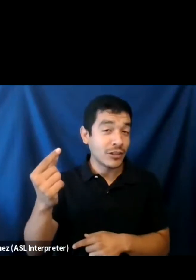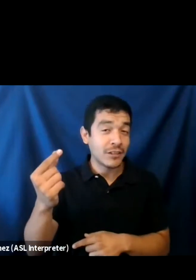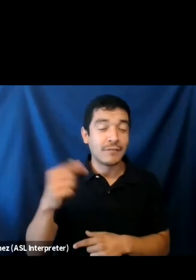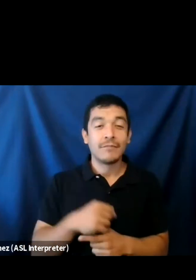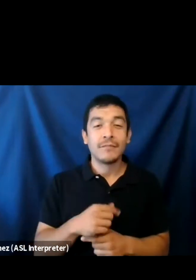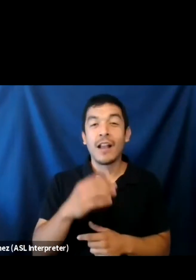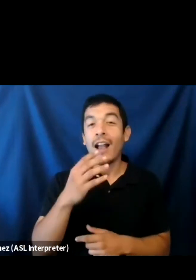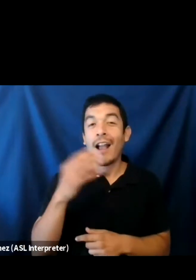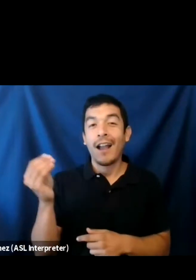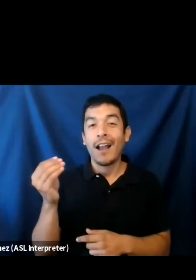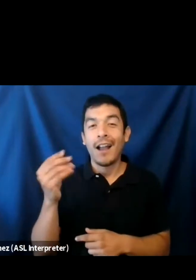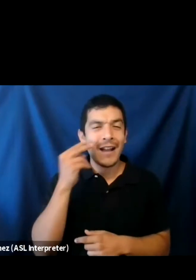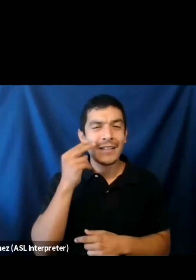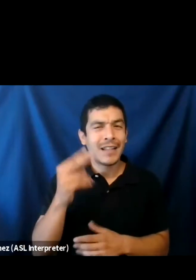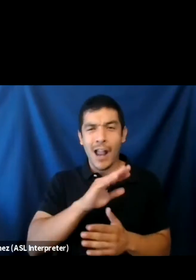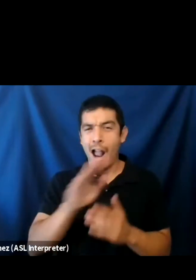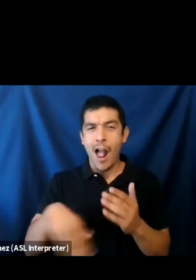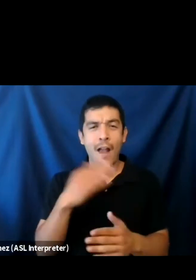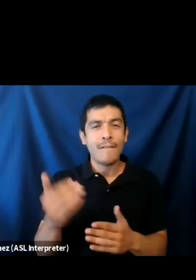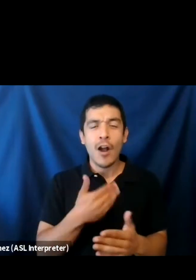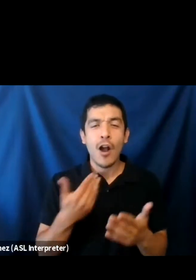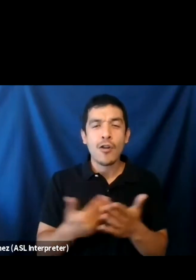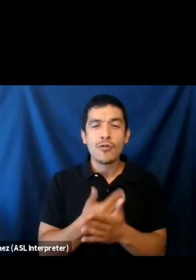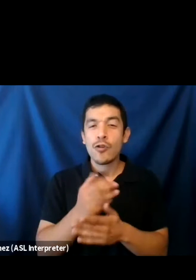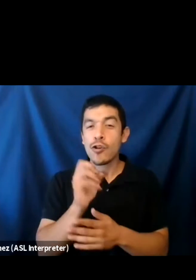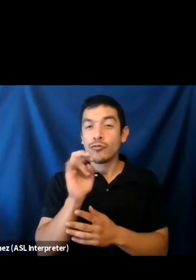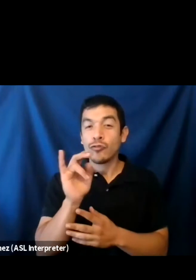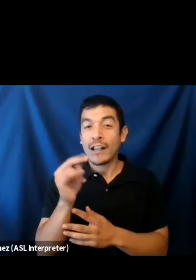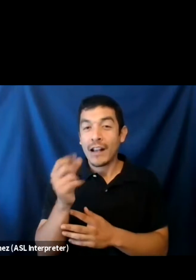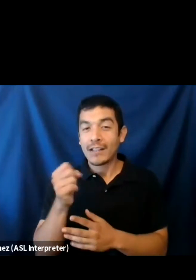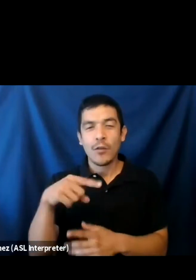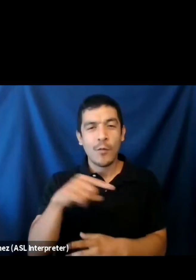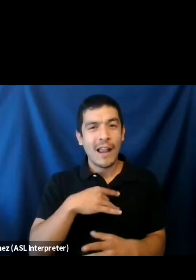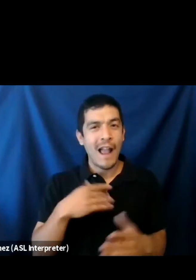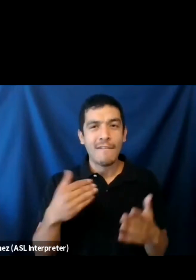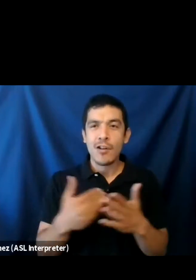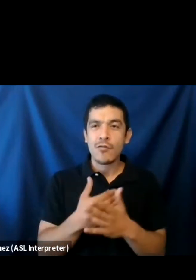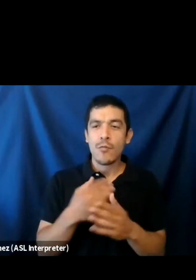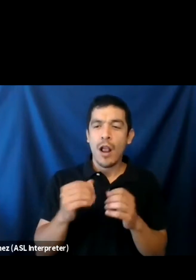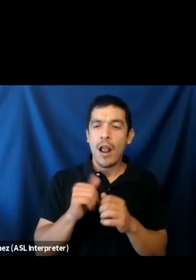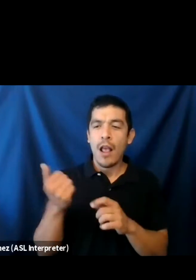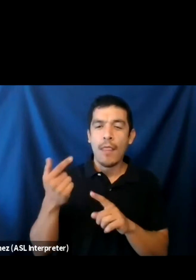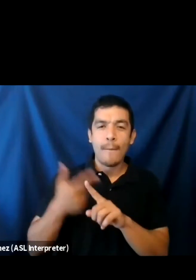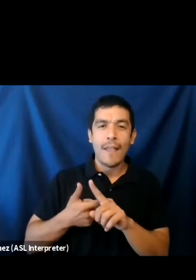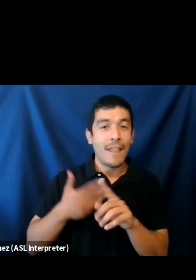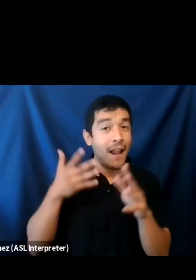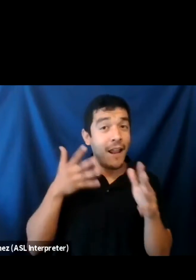and see all of our upcoming screenings, we've got another month or so left, I can't believe it,